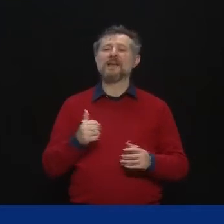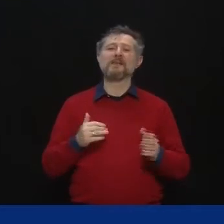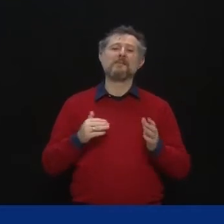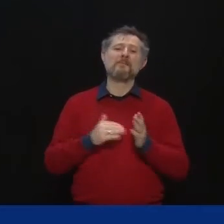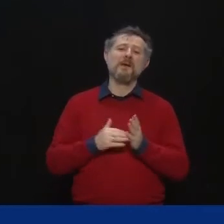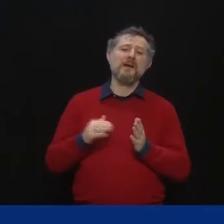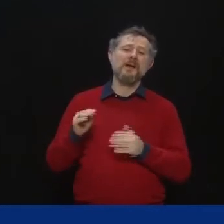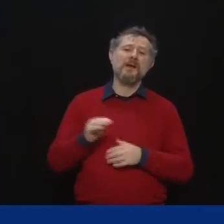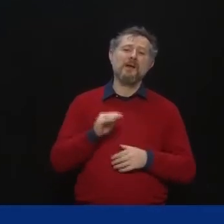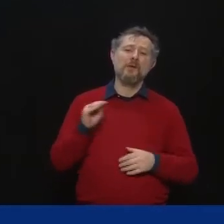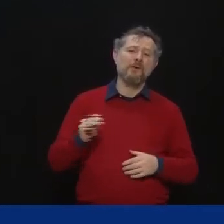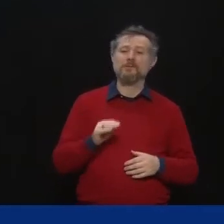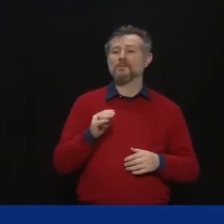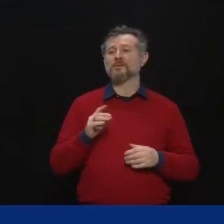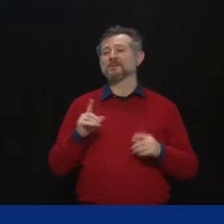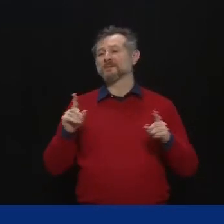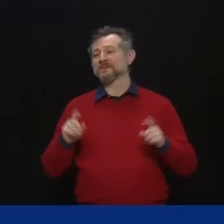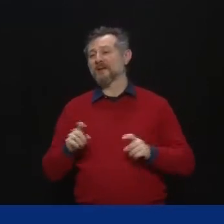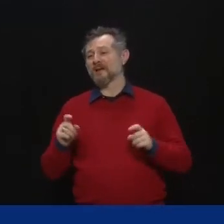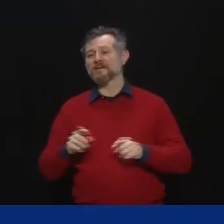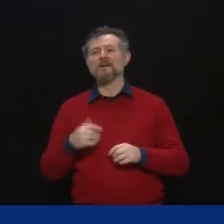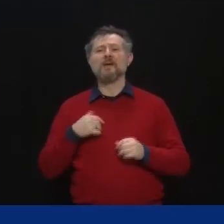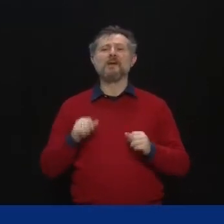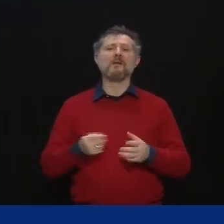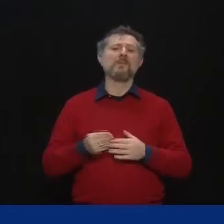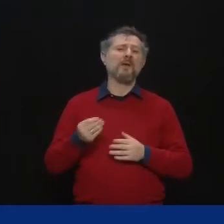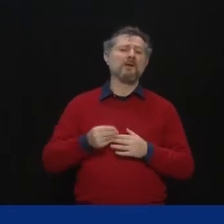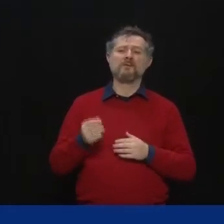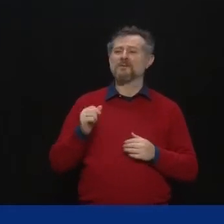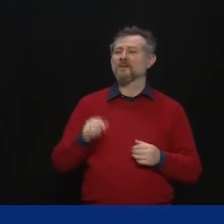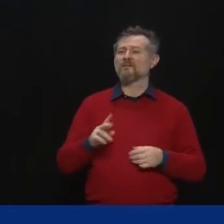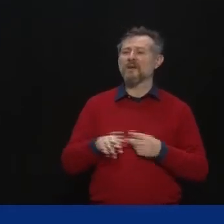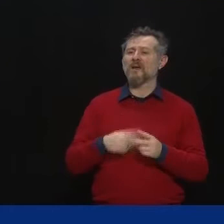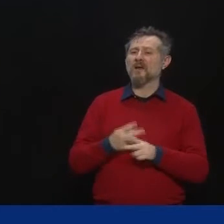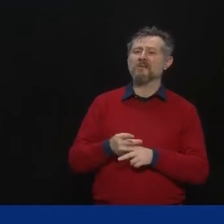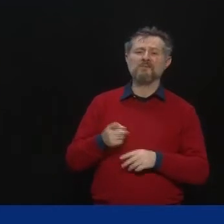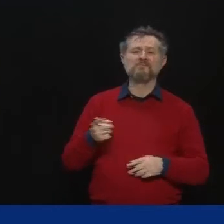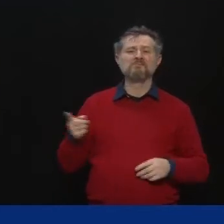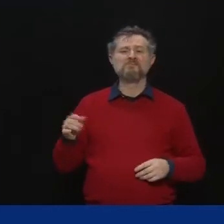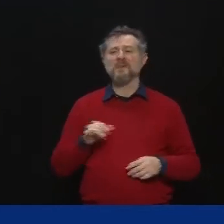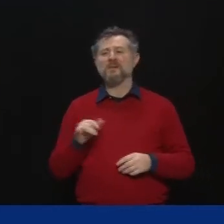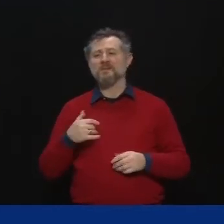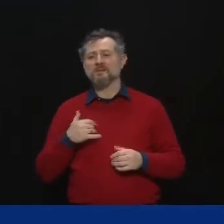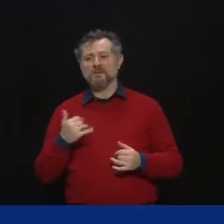ARE GOING AND WHAT'S GOING ON. THANK YOU, GOVERNOR.